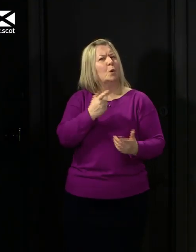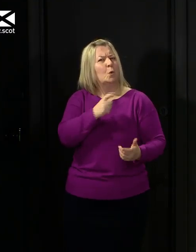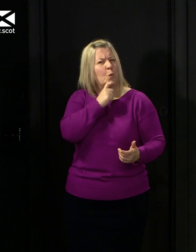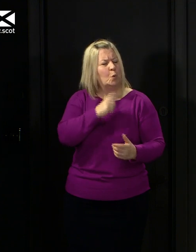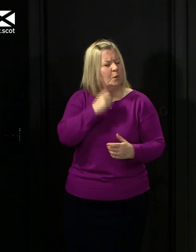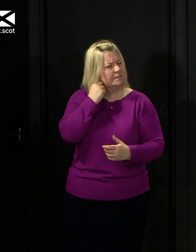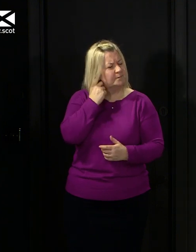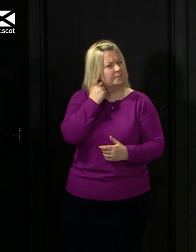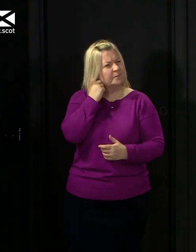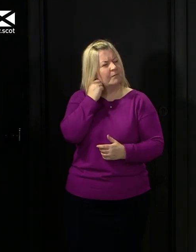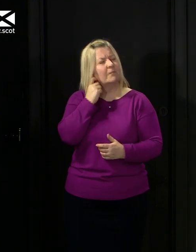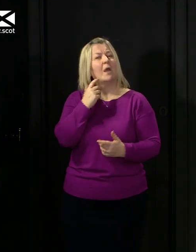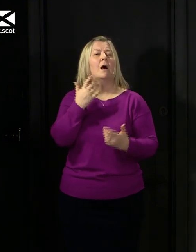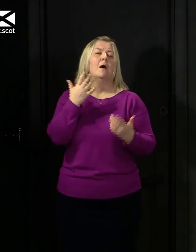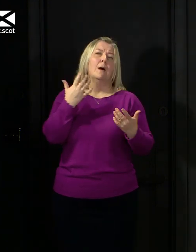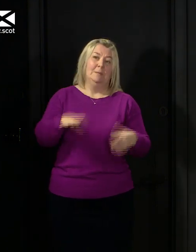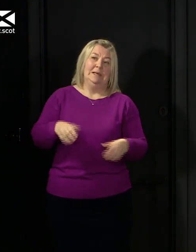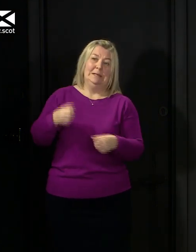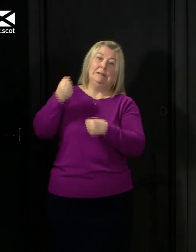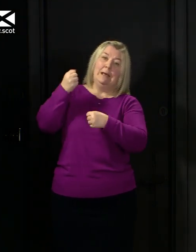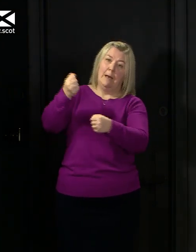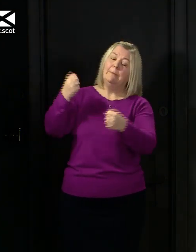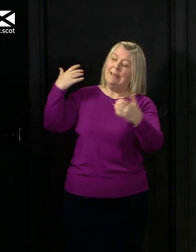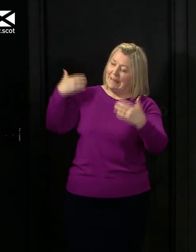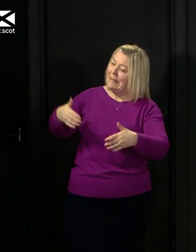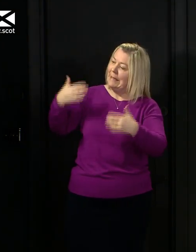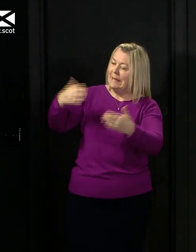running for a number of weeks now, and it's been important and valuable that it has been